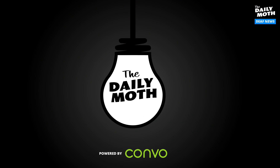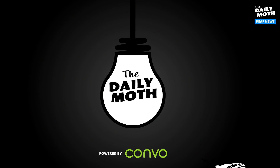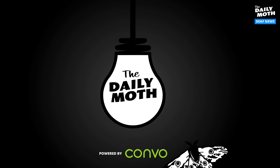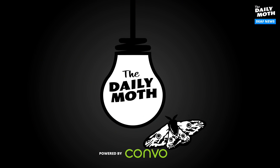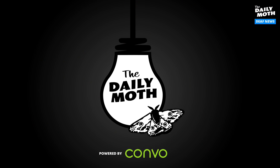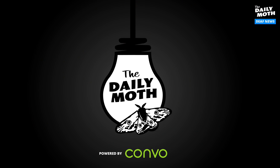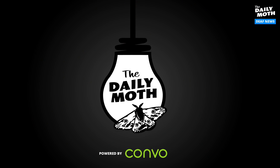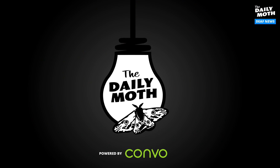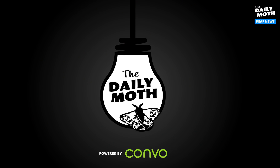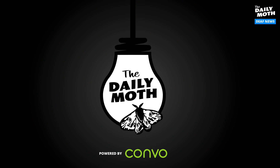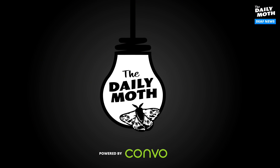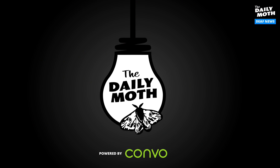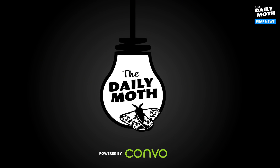End